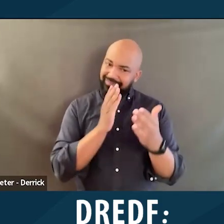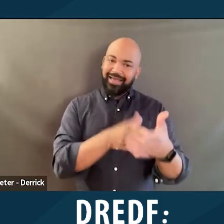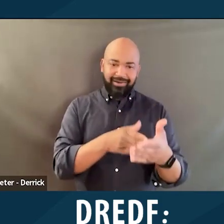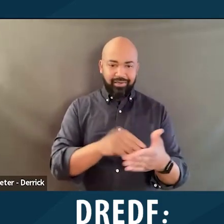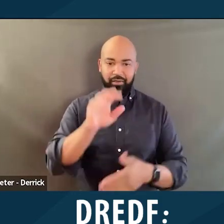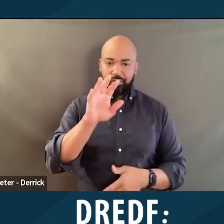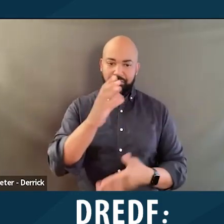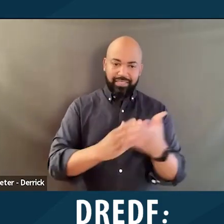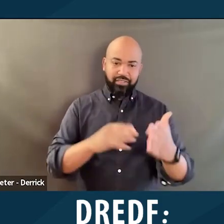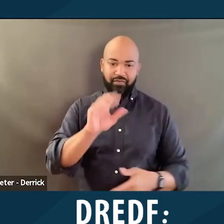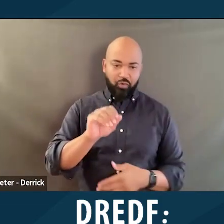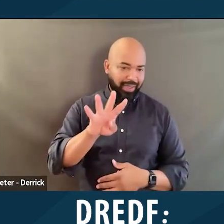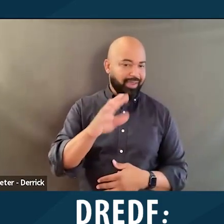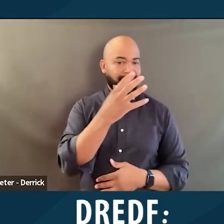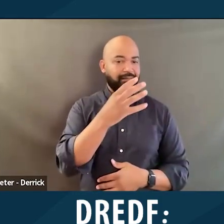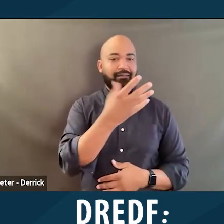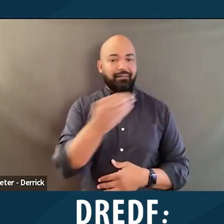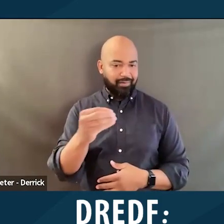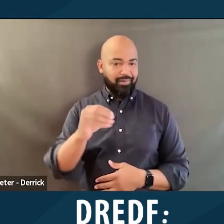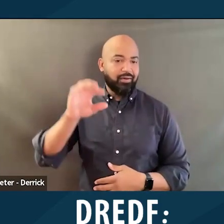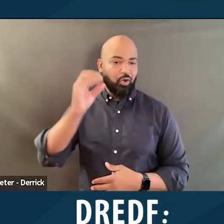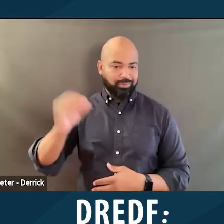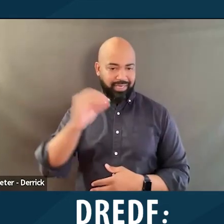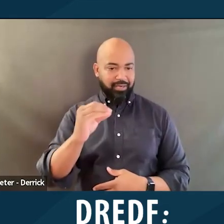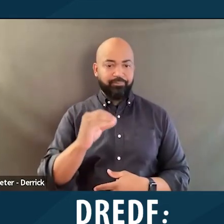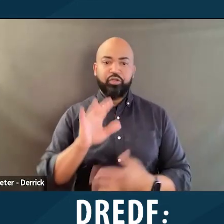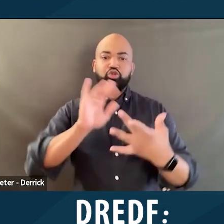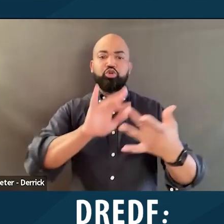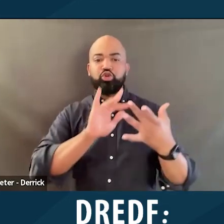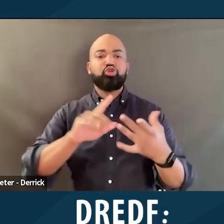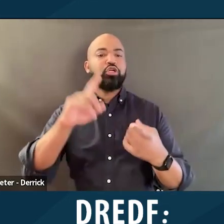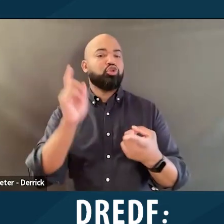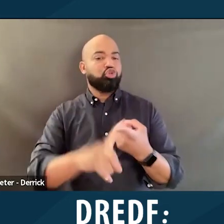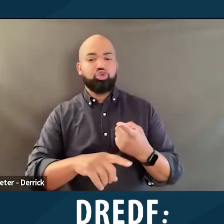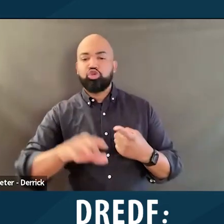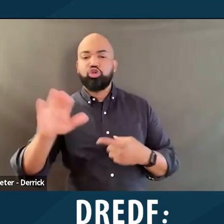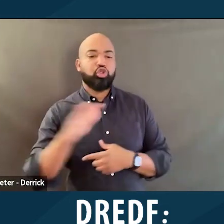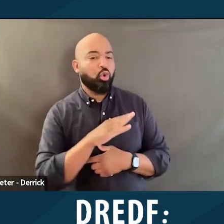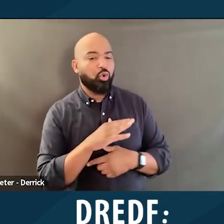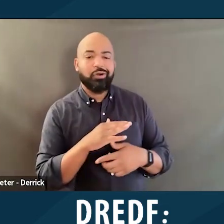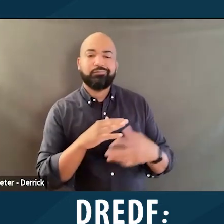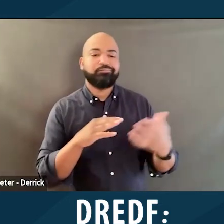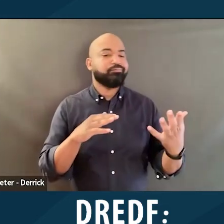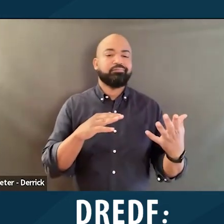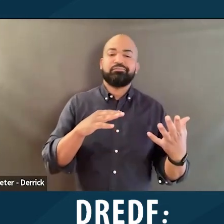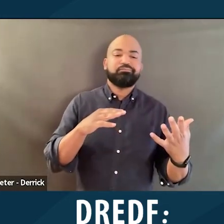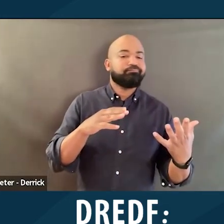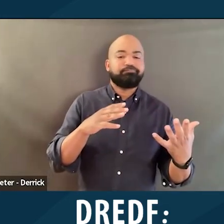meetings, protests, articles, and newspaper, stories on TV, post on social media. Yes,